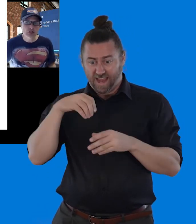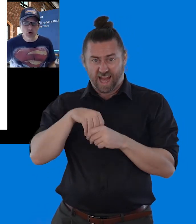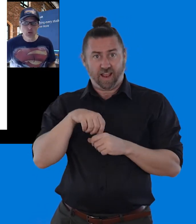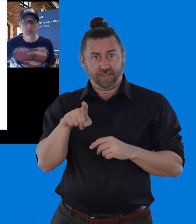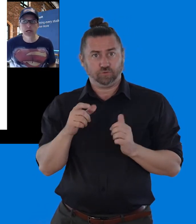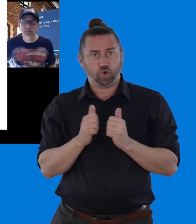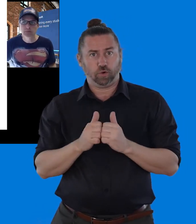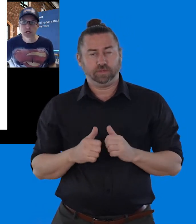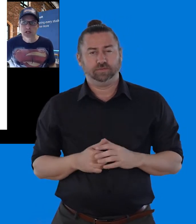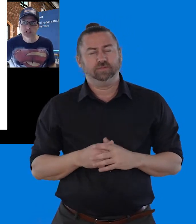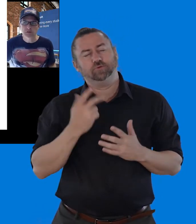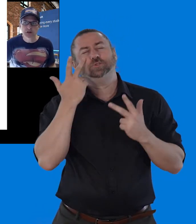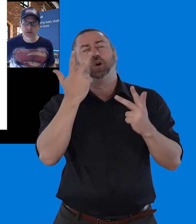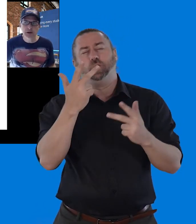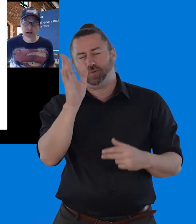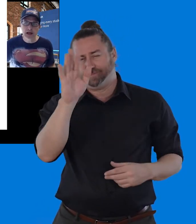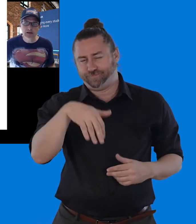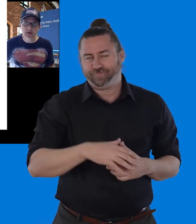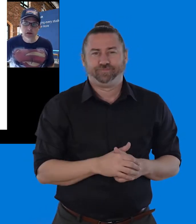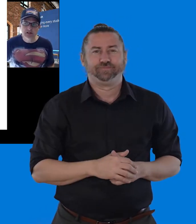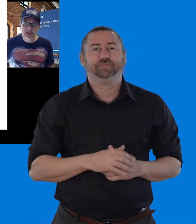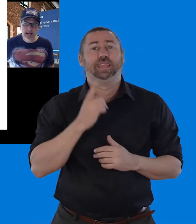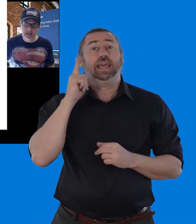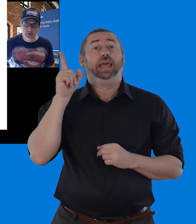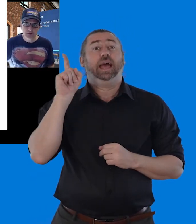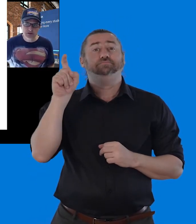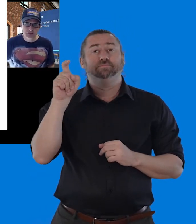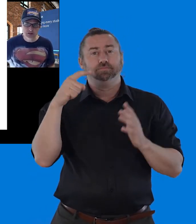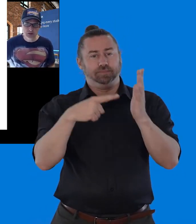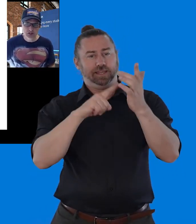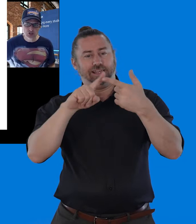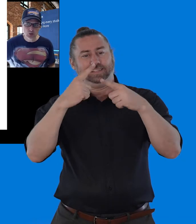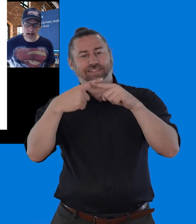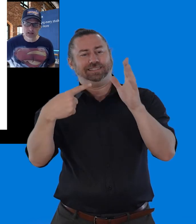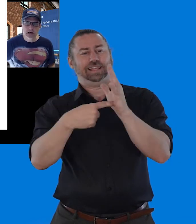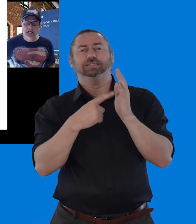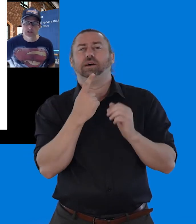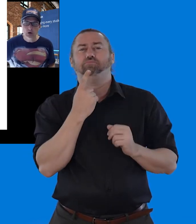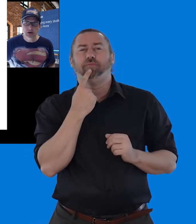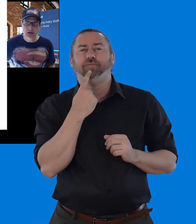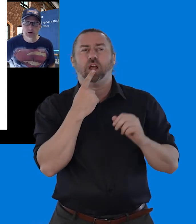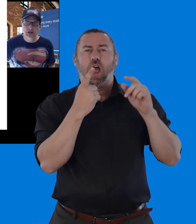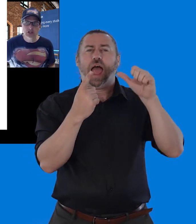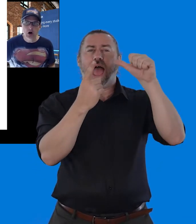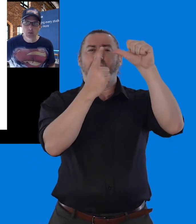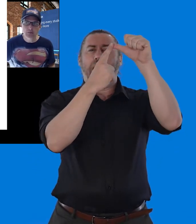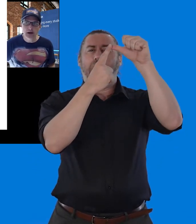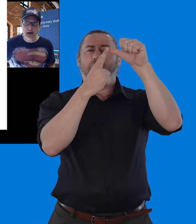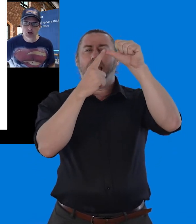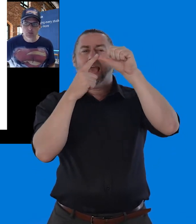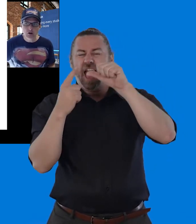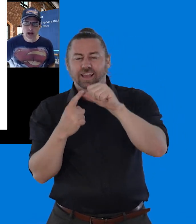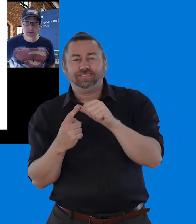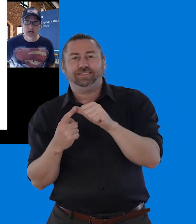I'll show you what I mean. So the first button I have over here is text preferences with the two A. So, over here in the top right,